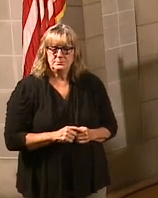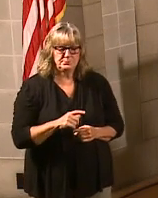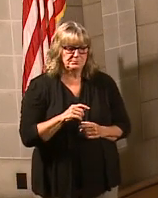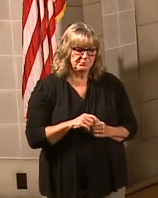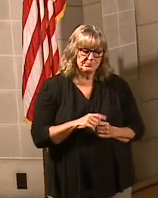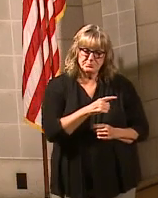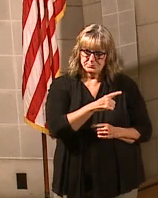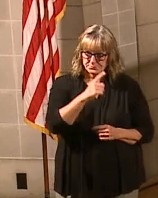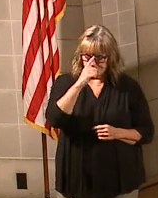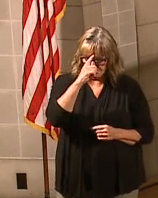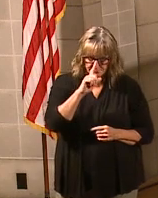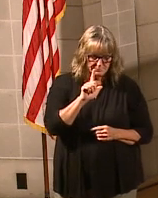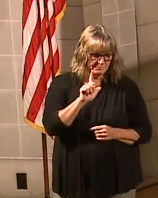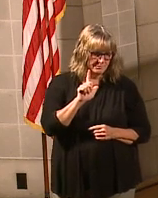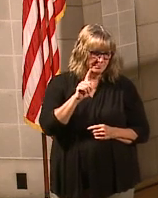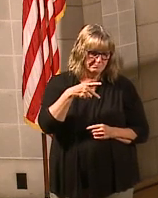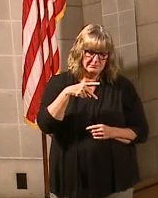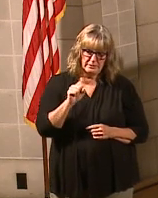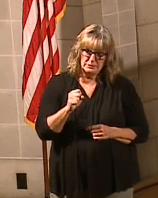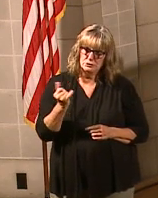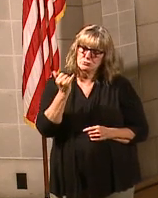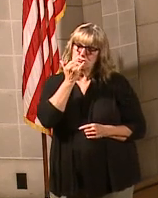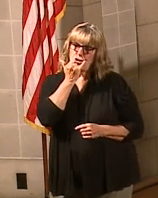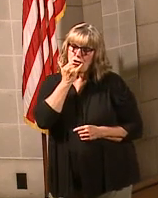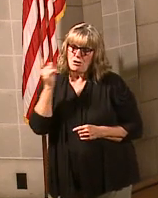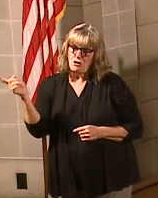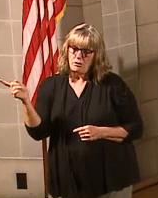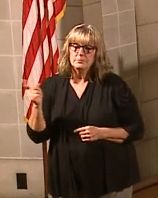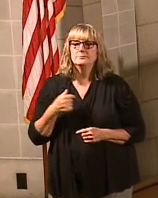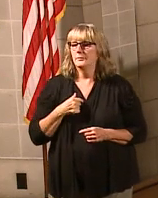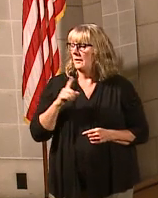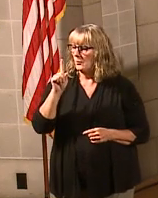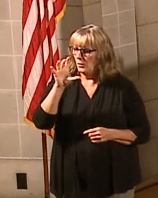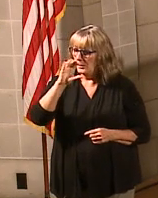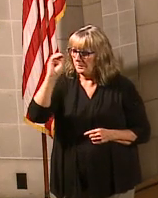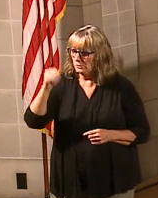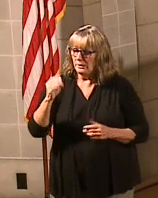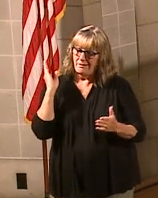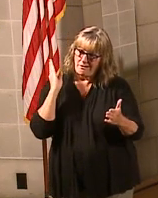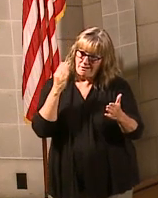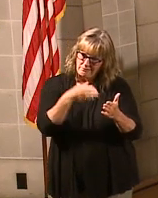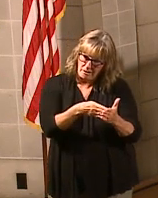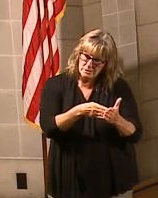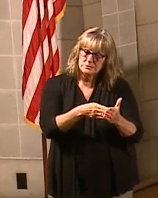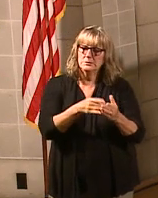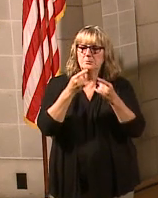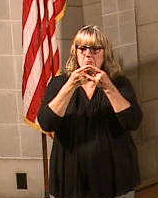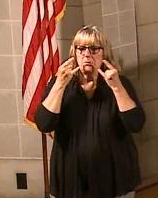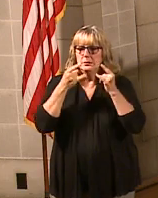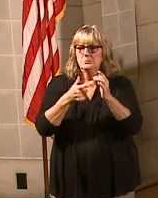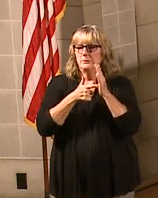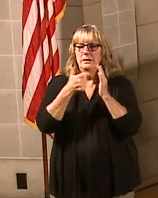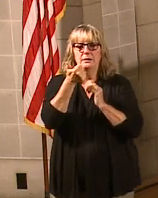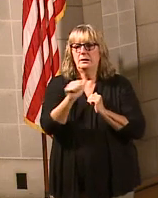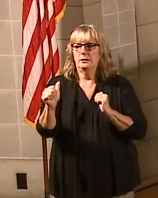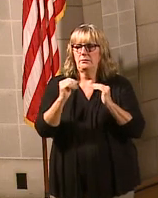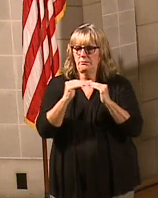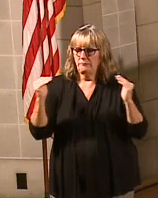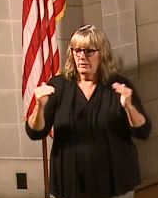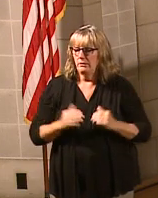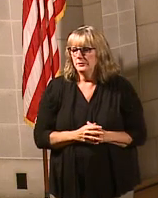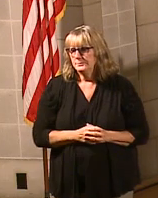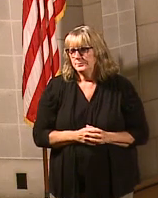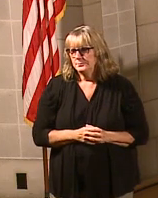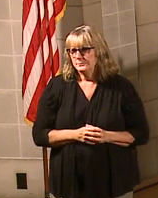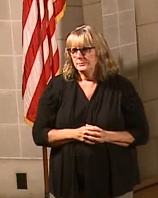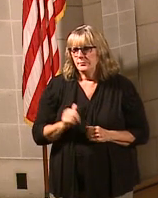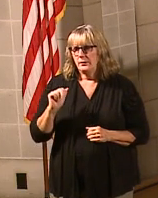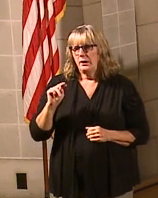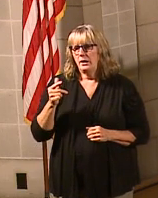YEAH?